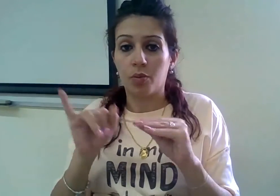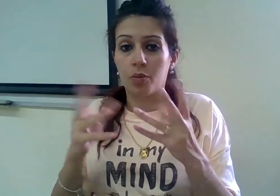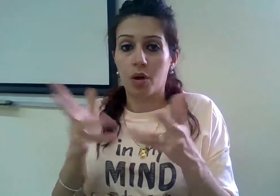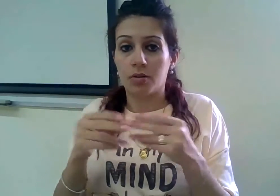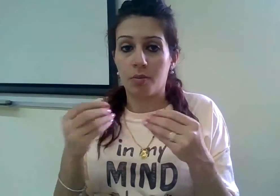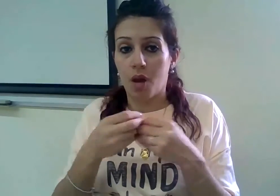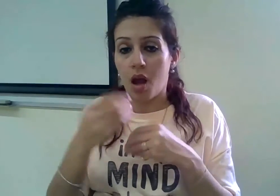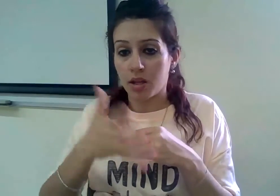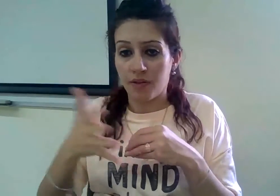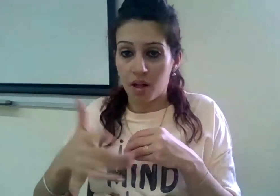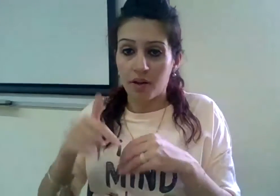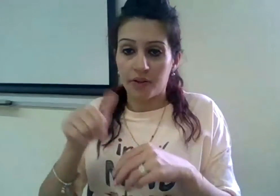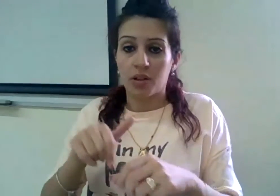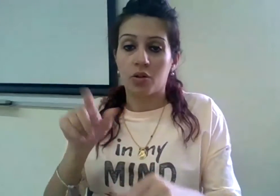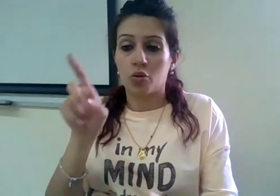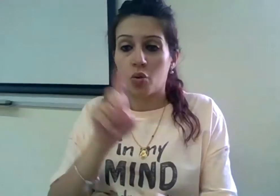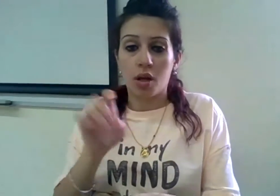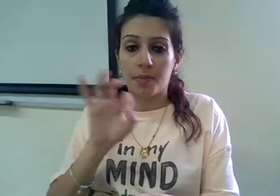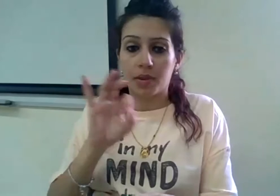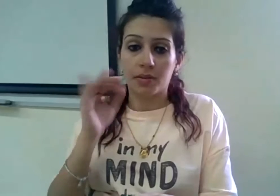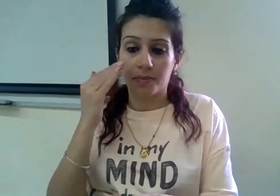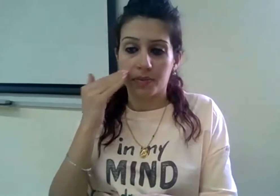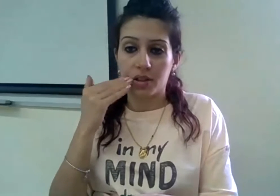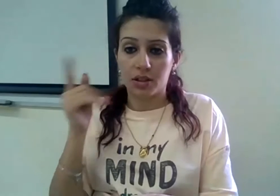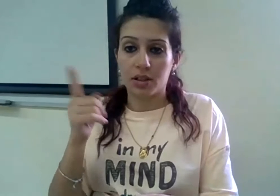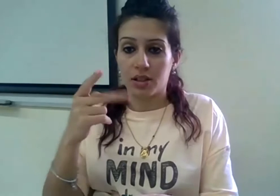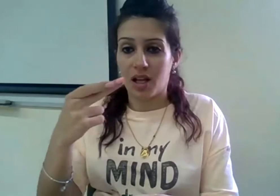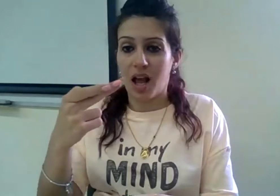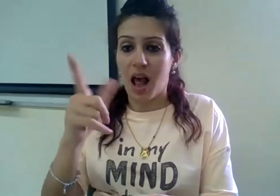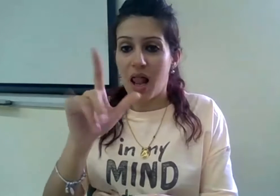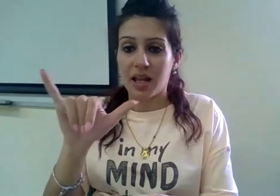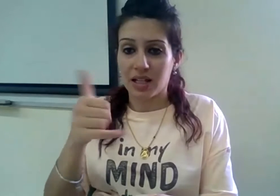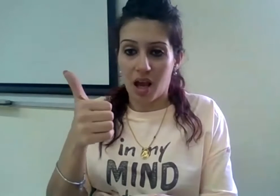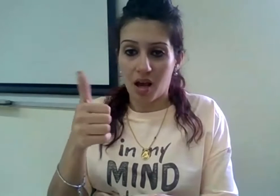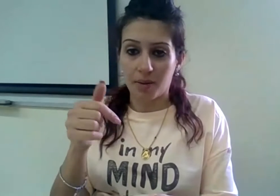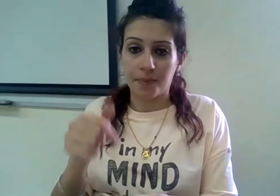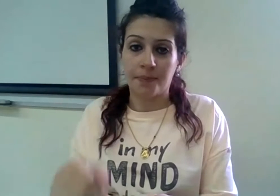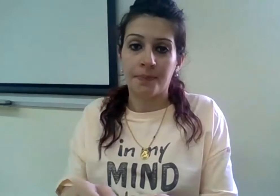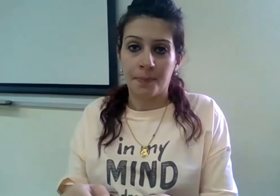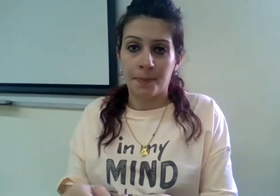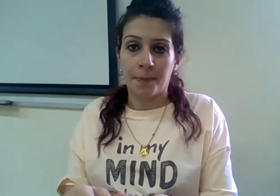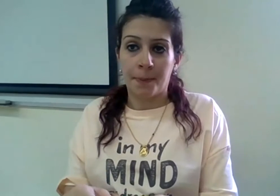practices for us for here, for example, to learn from in Jordan, to learn from.